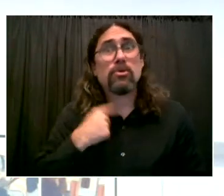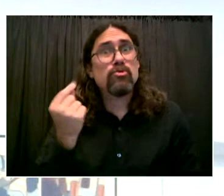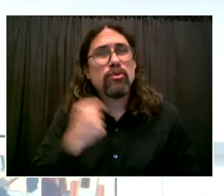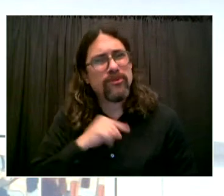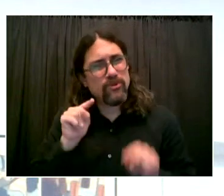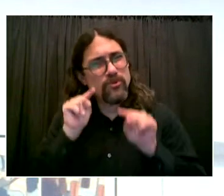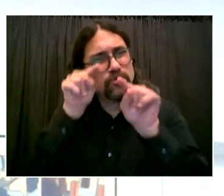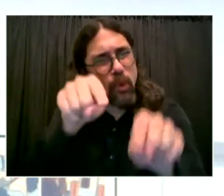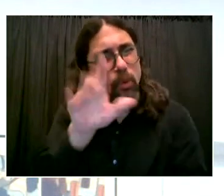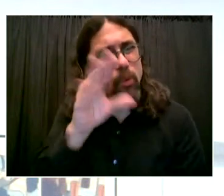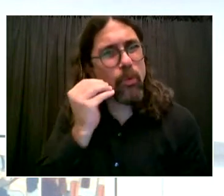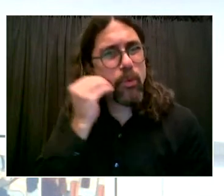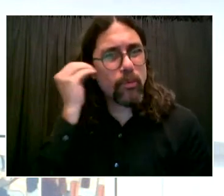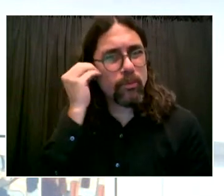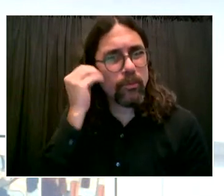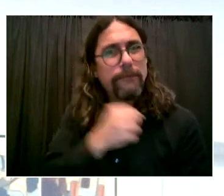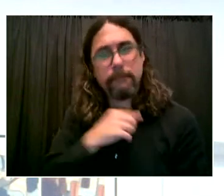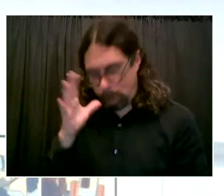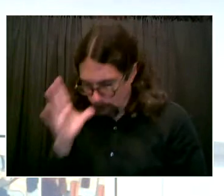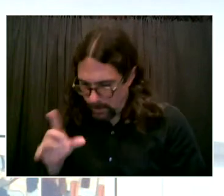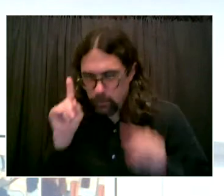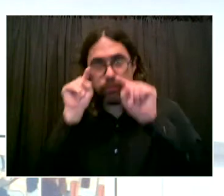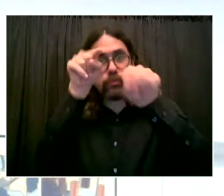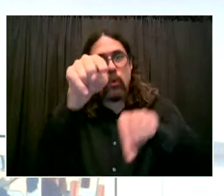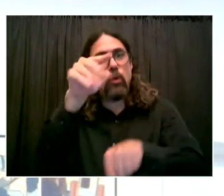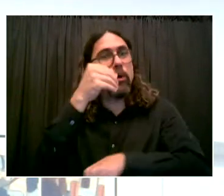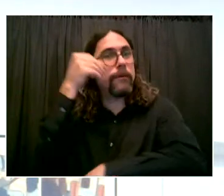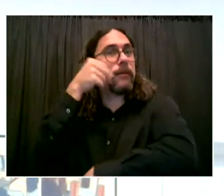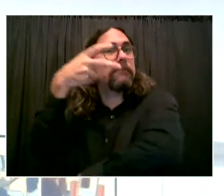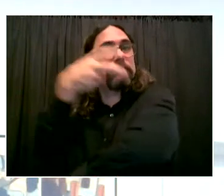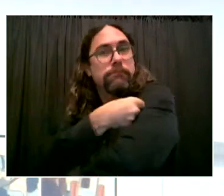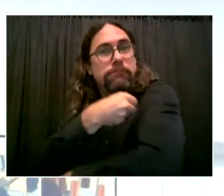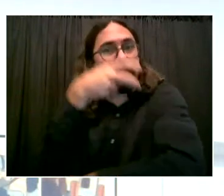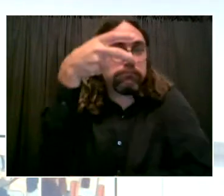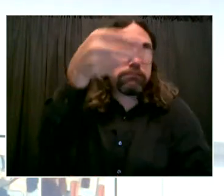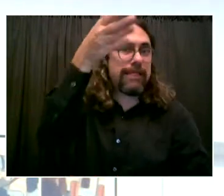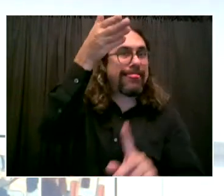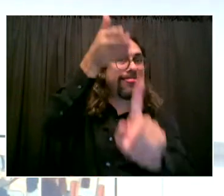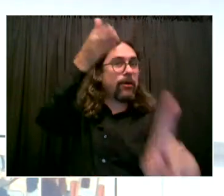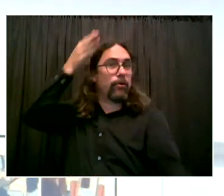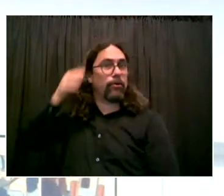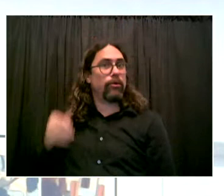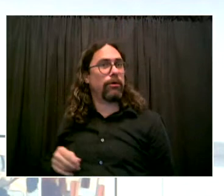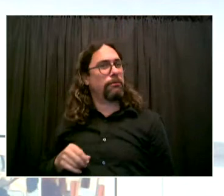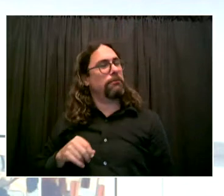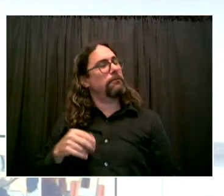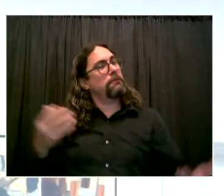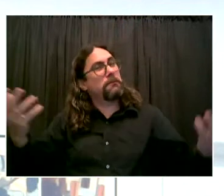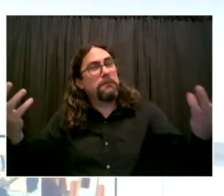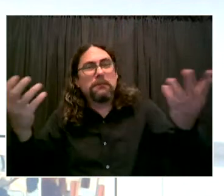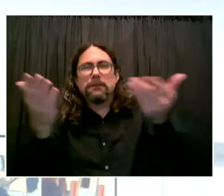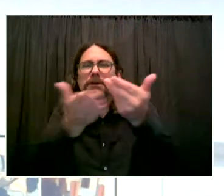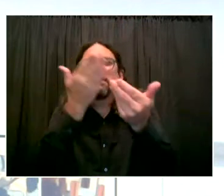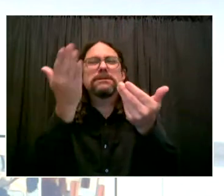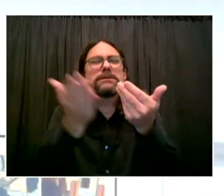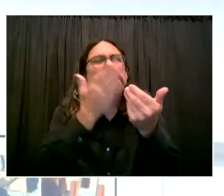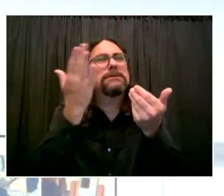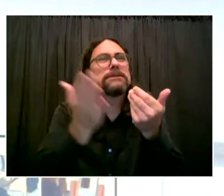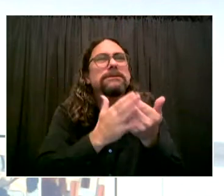TO GET VACCINATED IN THE COMFORT OF THEIR OWN HOME, WE PROVIDE THAT FOR ALL ELIGIBLE NEW YORKERS AS WELL.